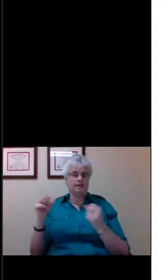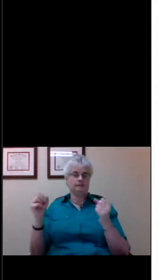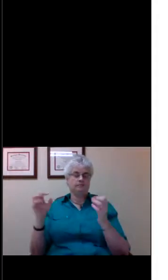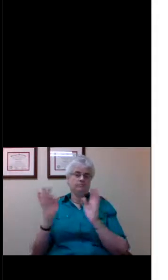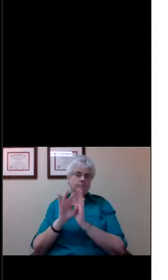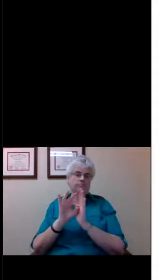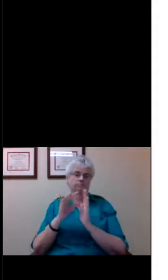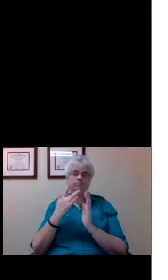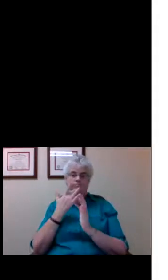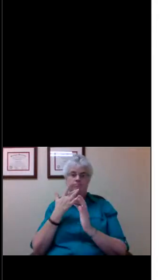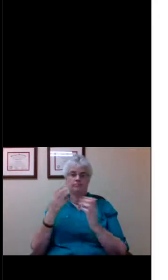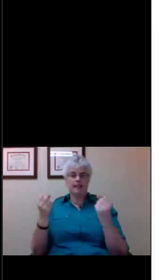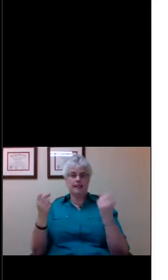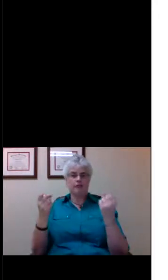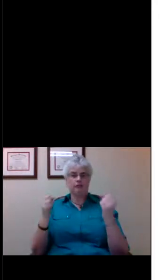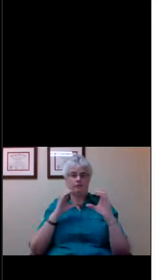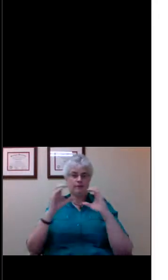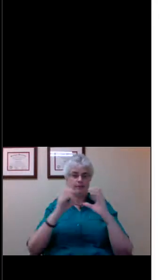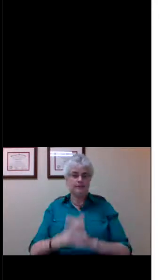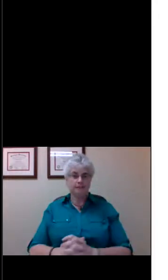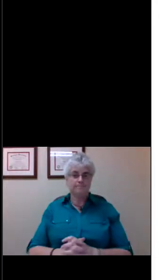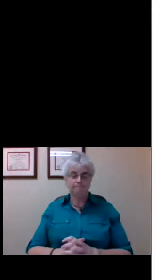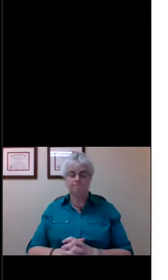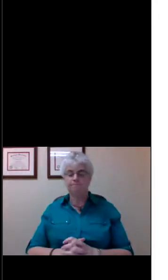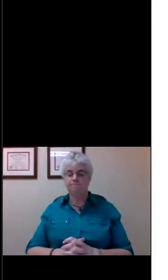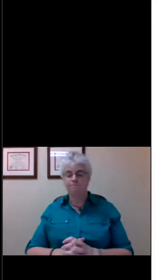American Sign Language as their language of communication.